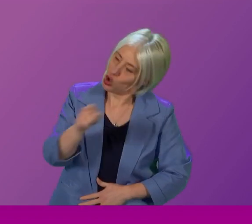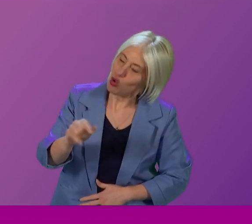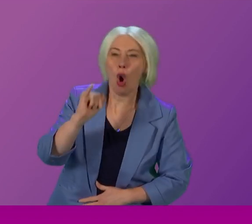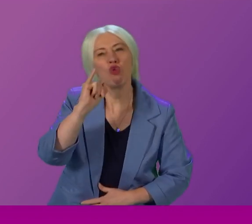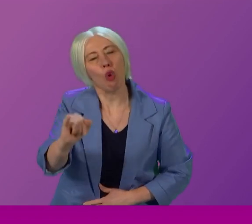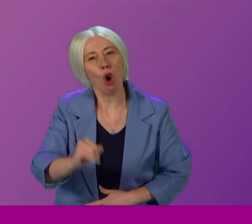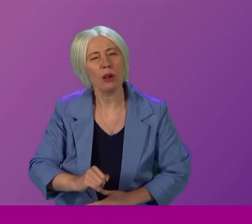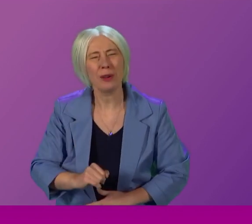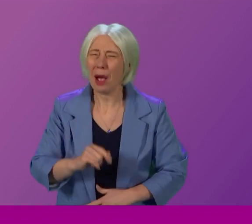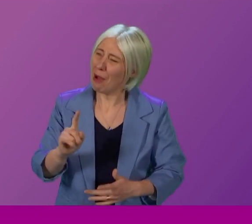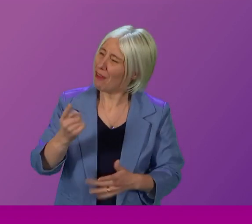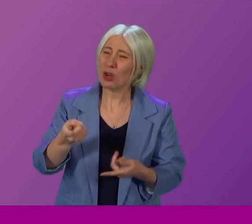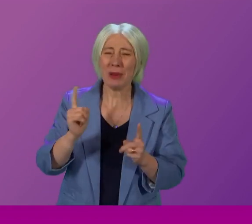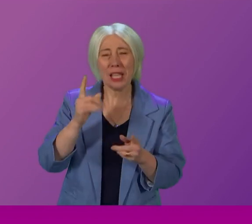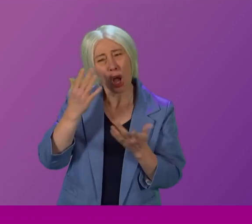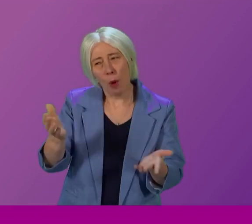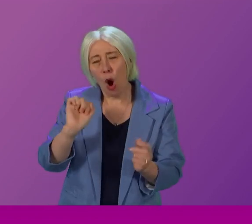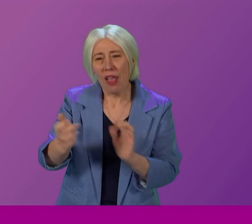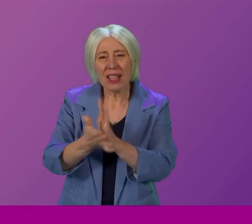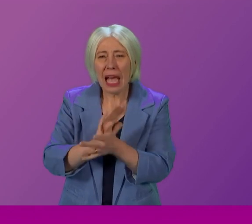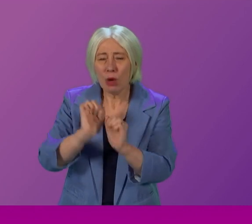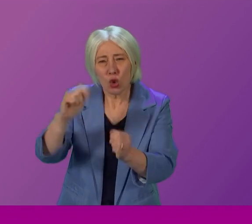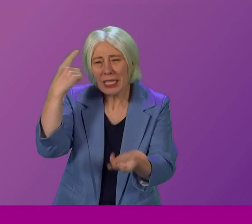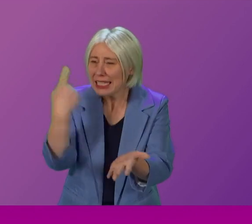the First Minister not see the damage that her decisions are doing to our communities?